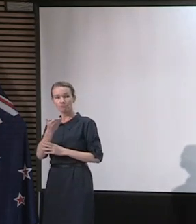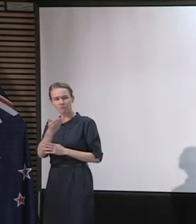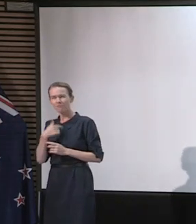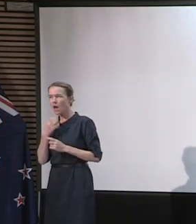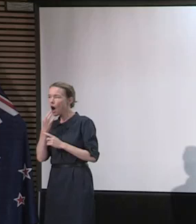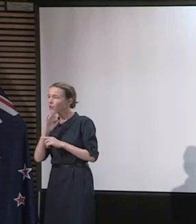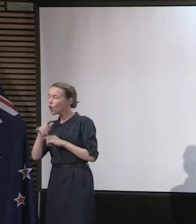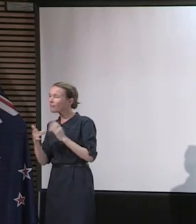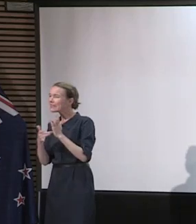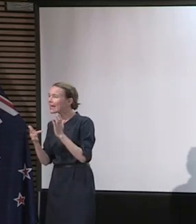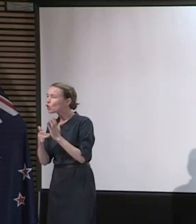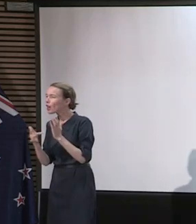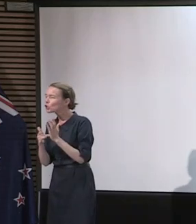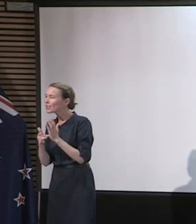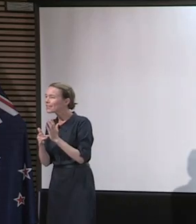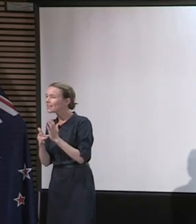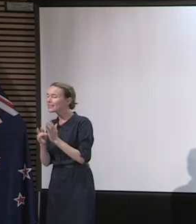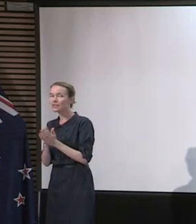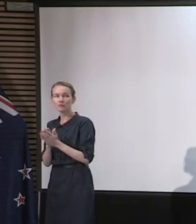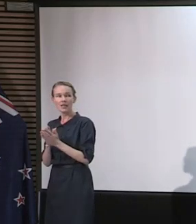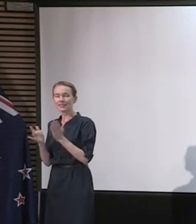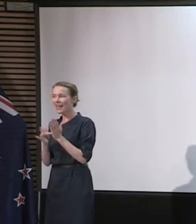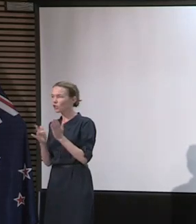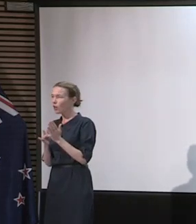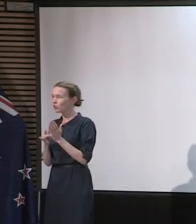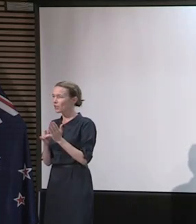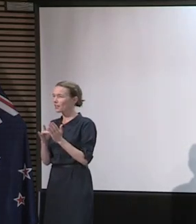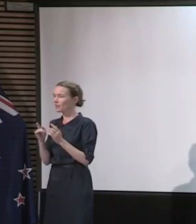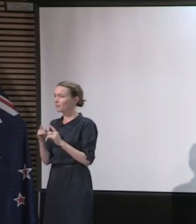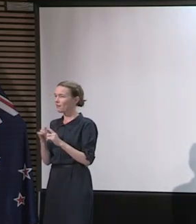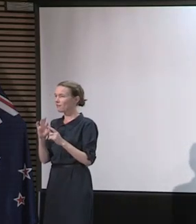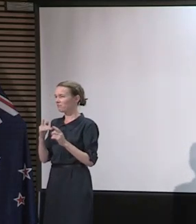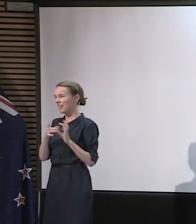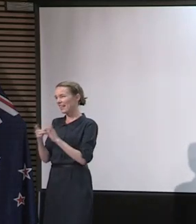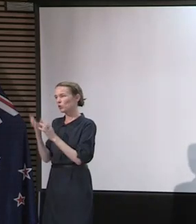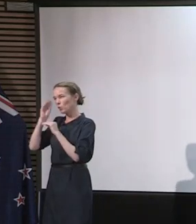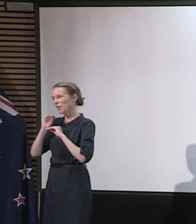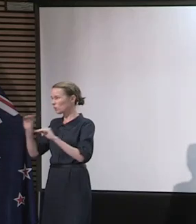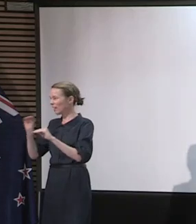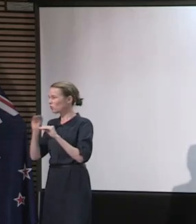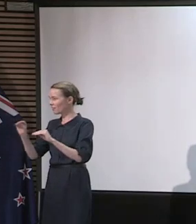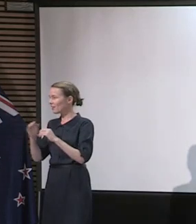out using (SPEAKS INDISTINCTLY) technology, what type of technology they were offering? My